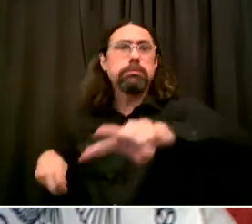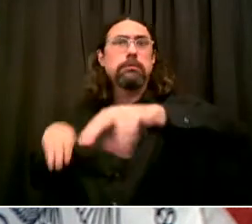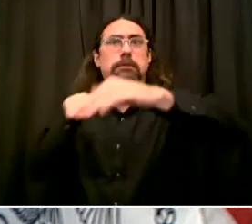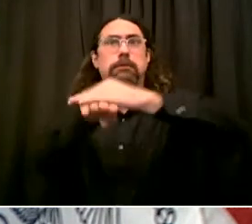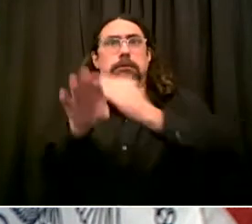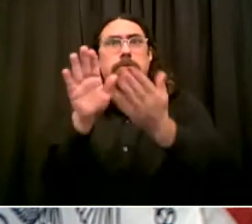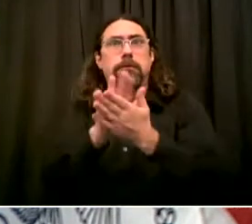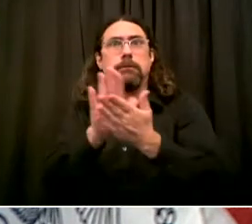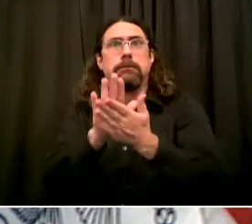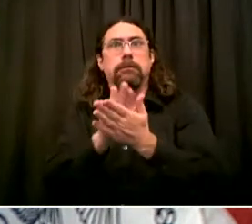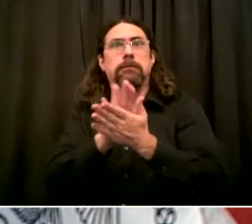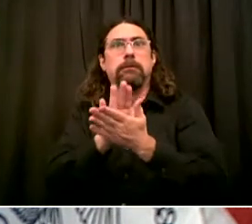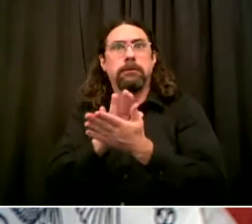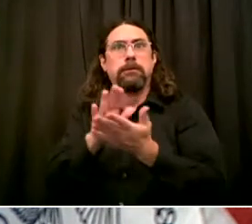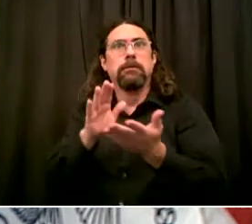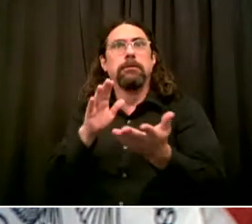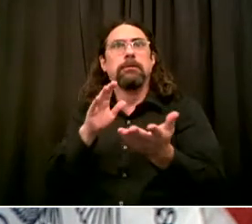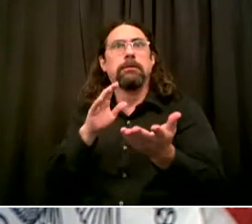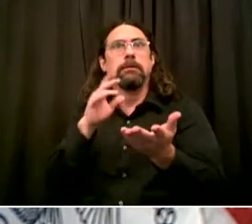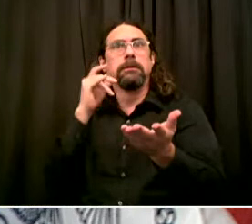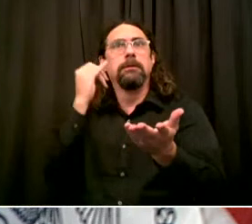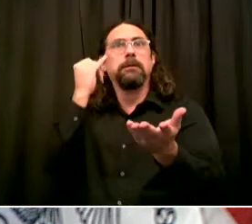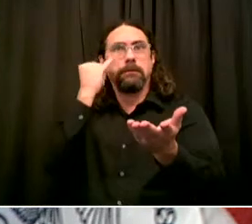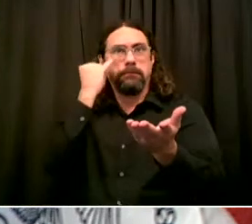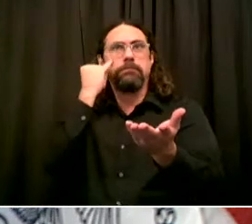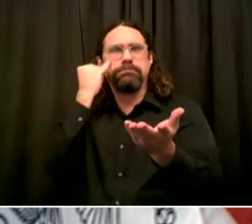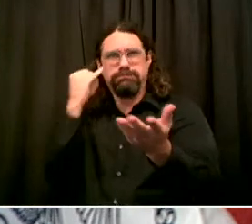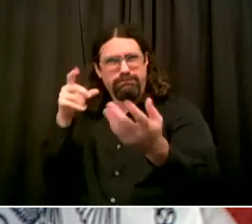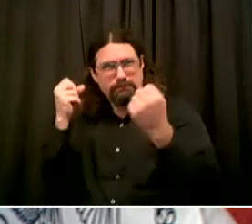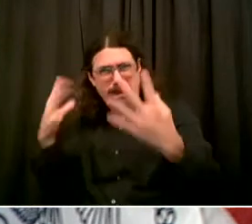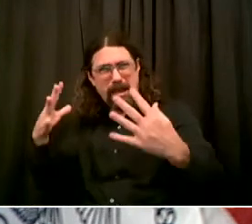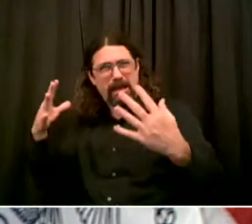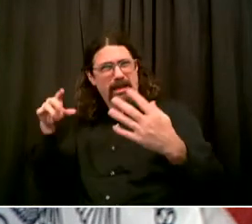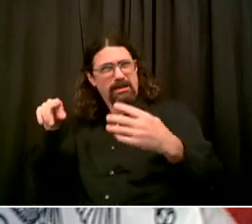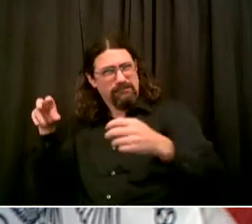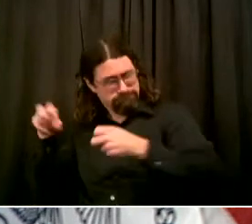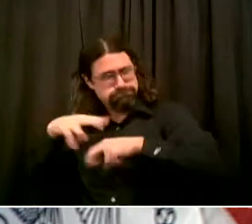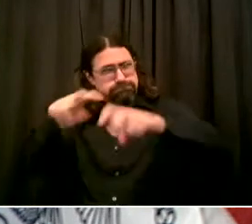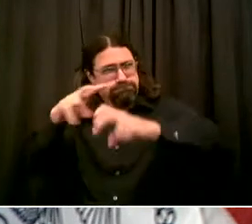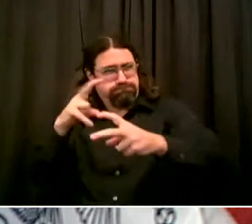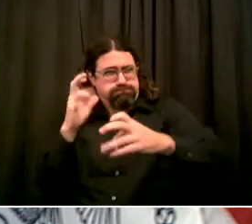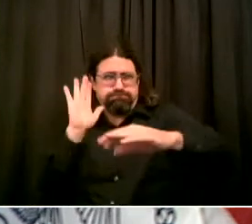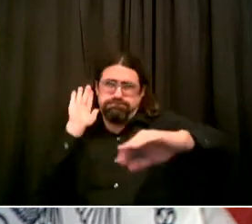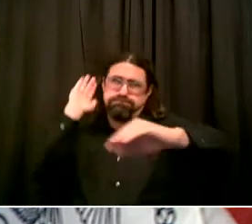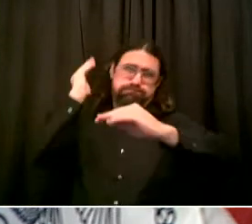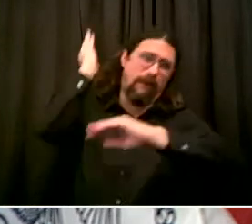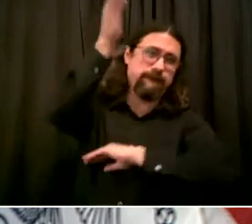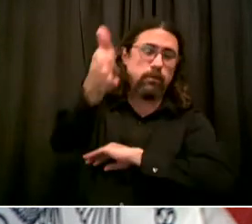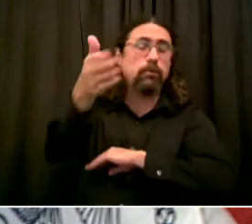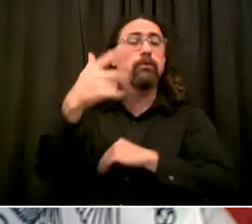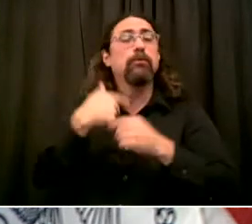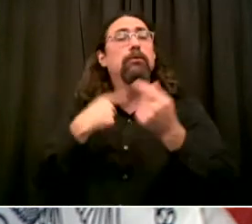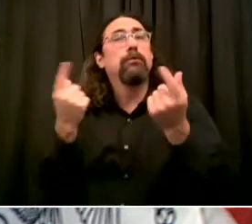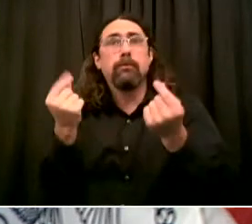FRONT. UUBES CACAUSE WE HAVE TO SEE WHAT PARENTS WANT. BUT I AM CONVINCED FROM OUR EXPERIENCE IN SEPTEMBER,